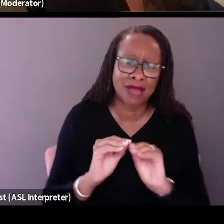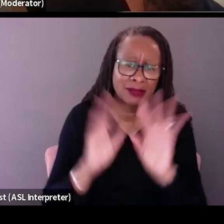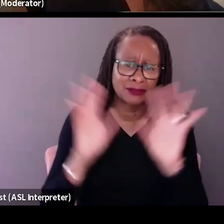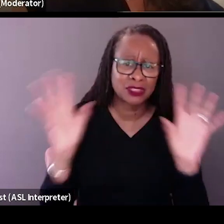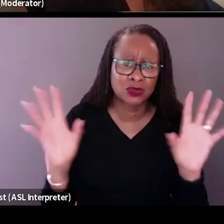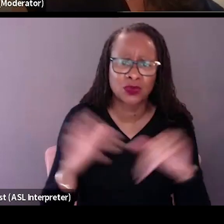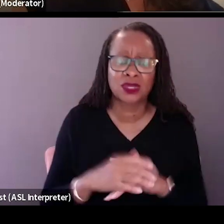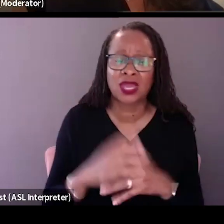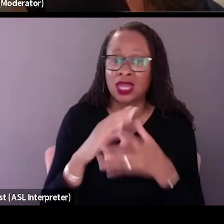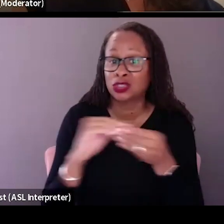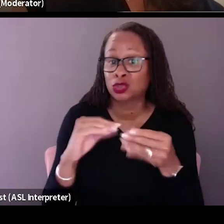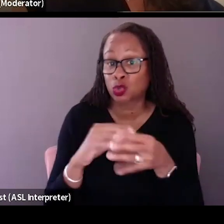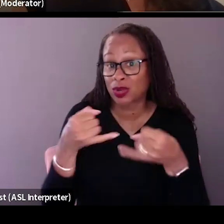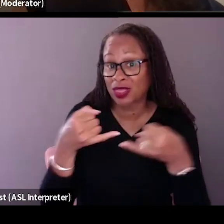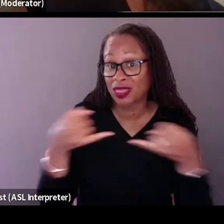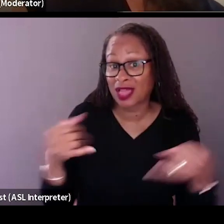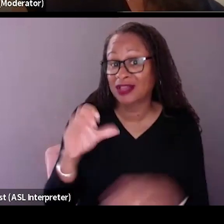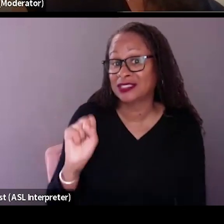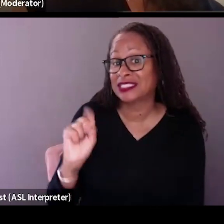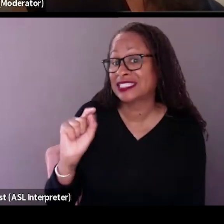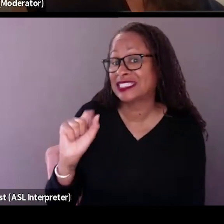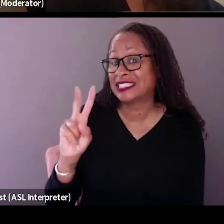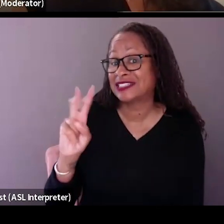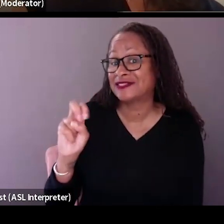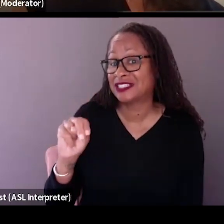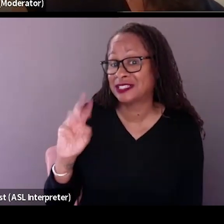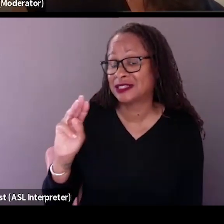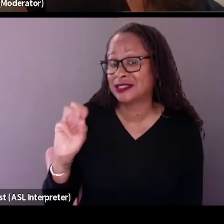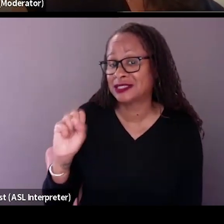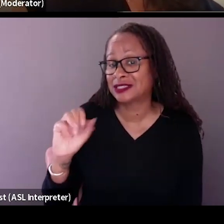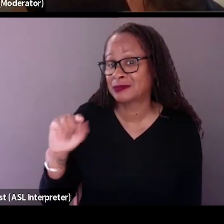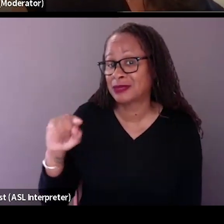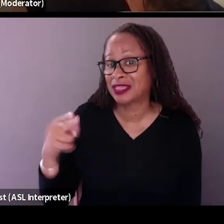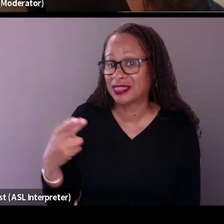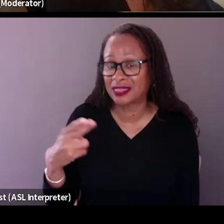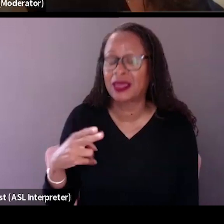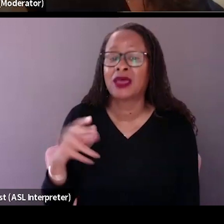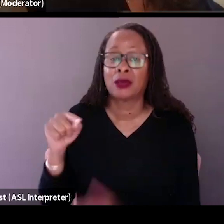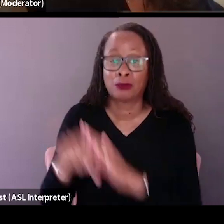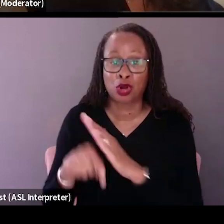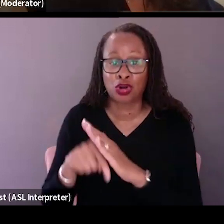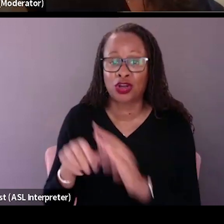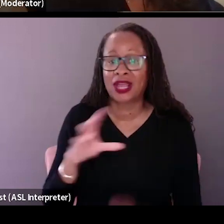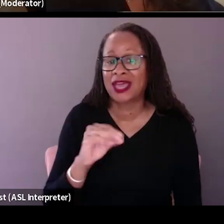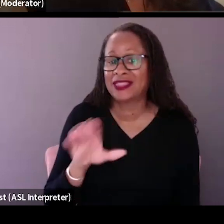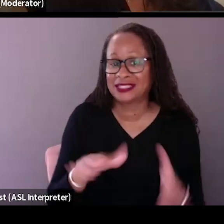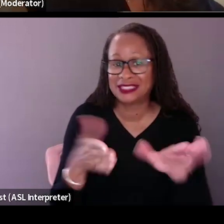of Stephen Smith's murder and Gloria Satterfield's death and you know, the history of the Murdaugh being connected